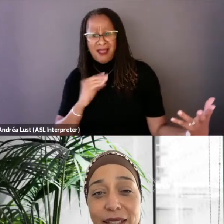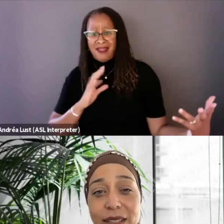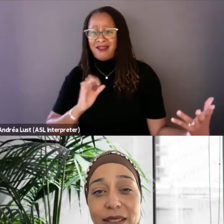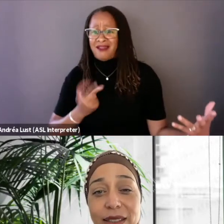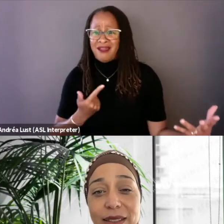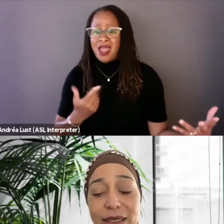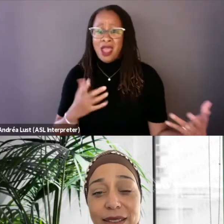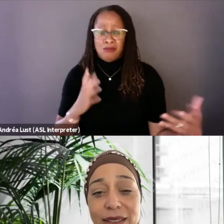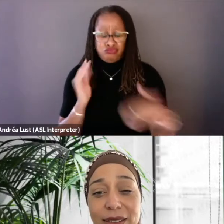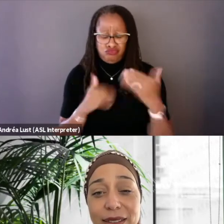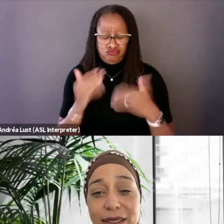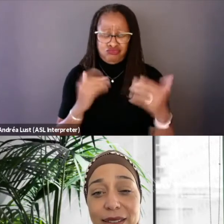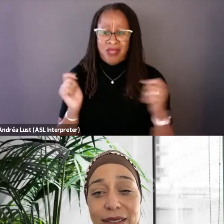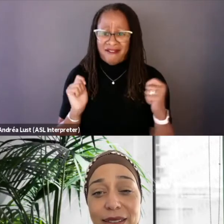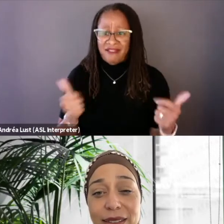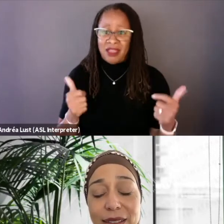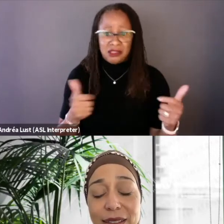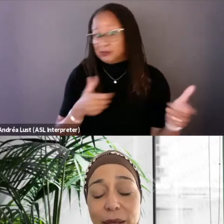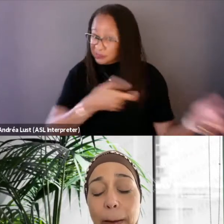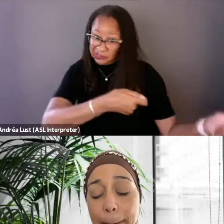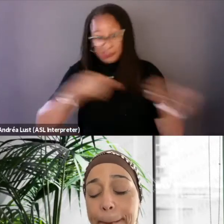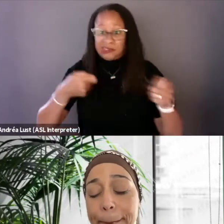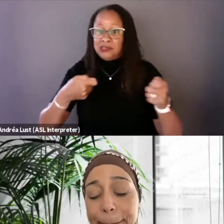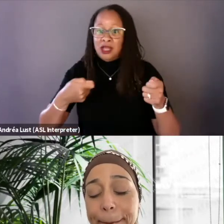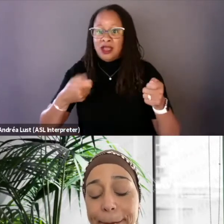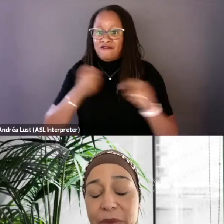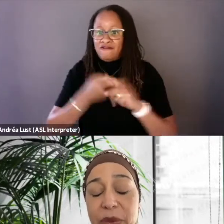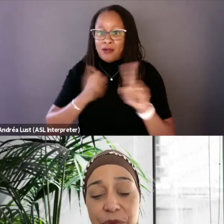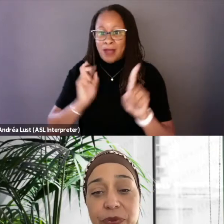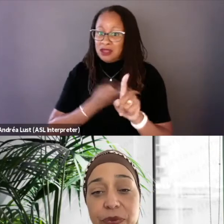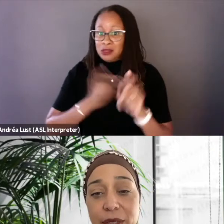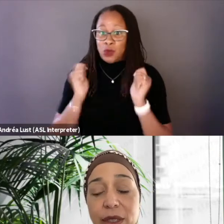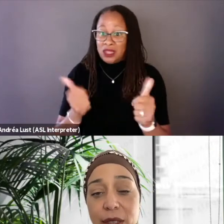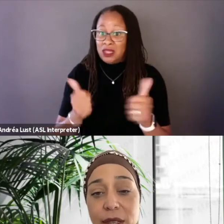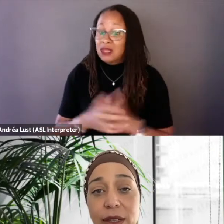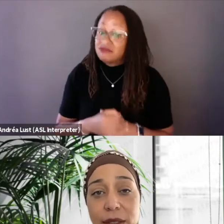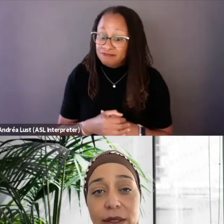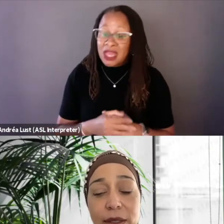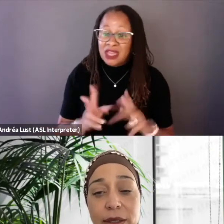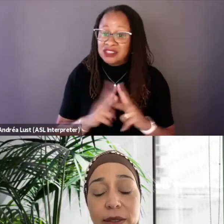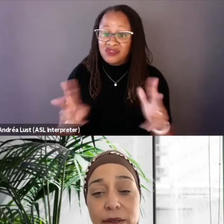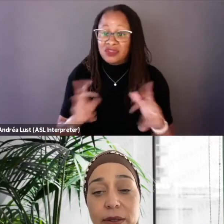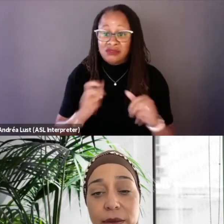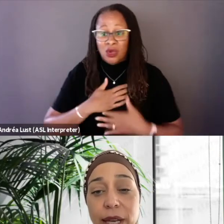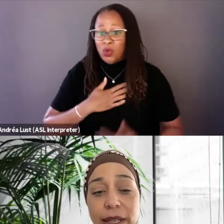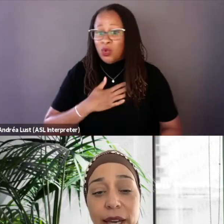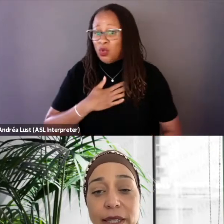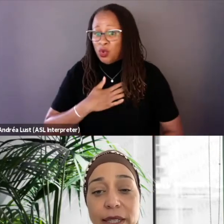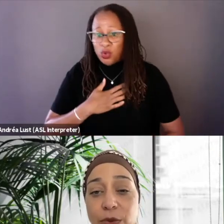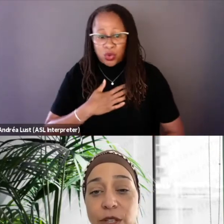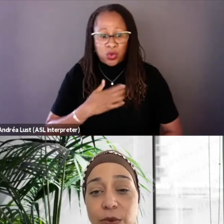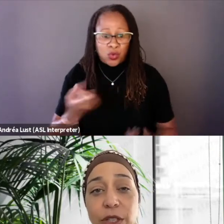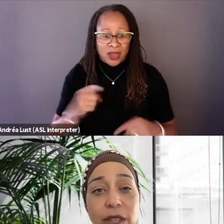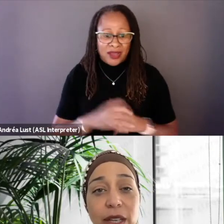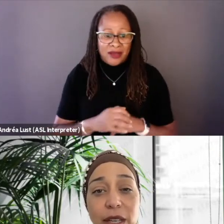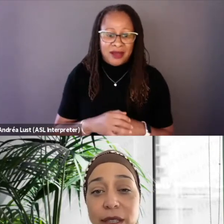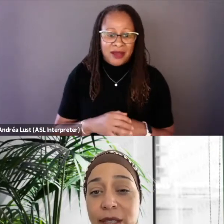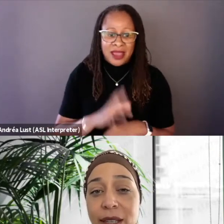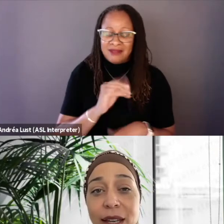and it was yanked away, you know. It's really breathtaking what happened- Like excellence was a real thing.